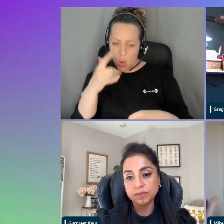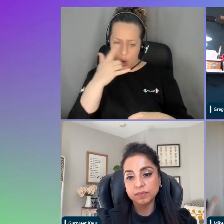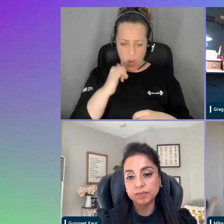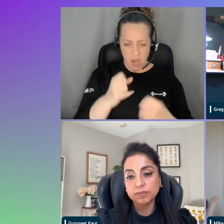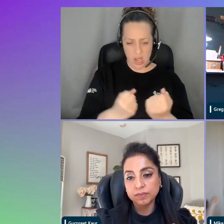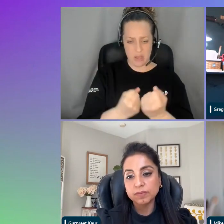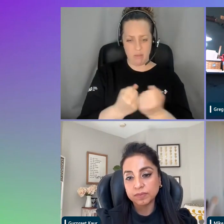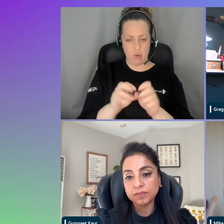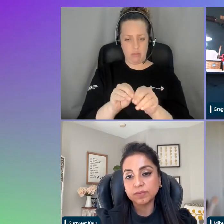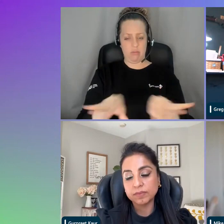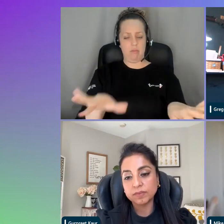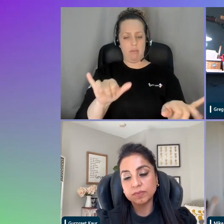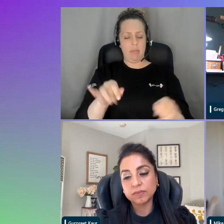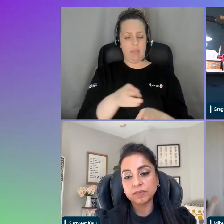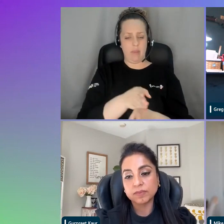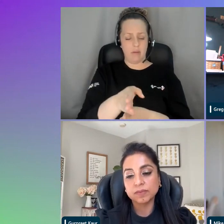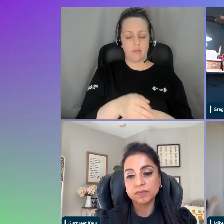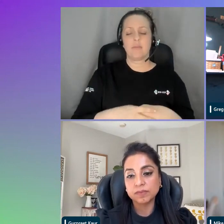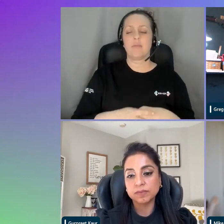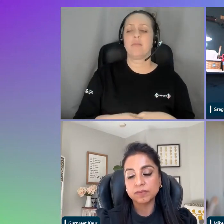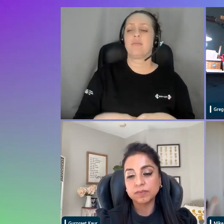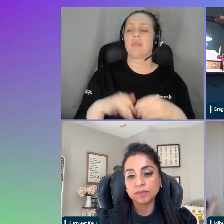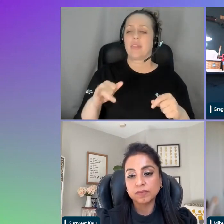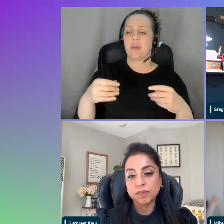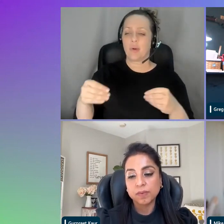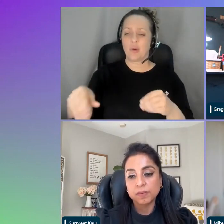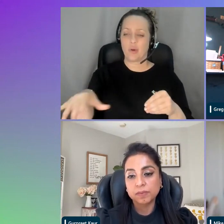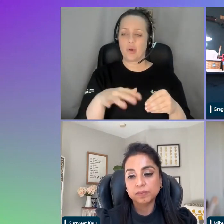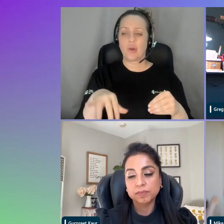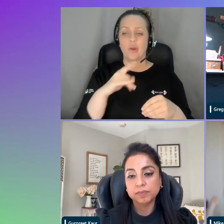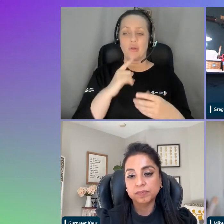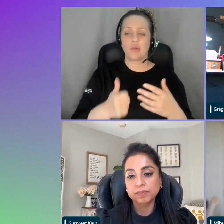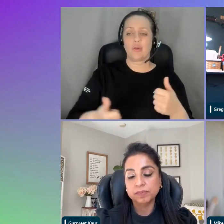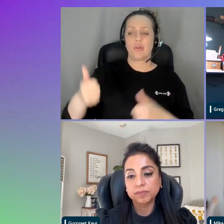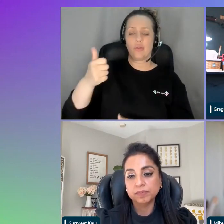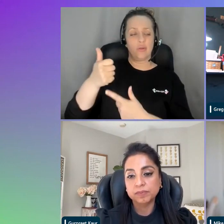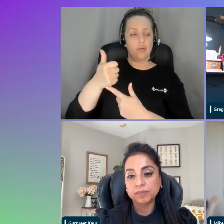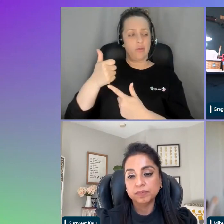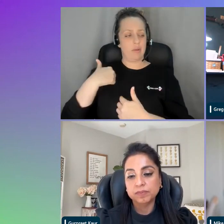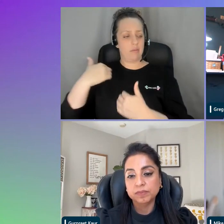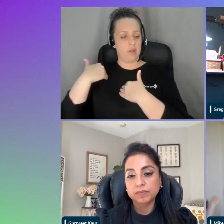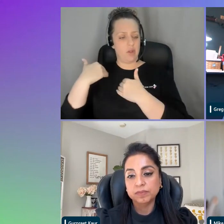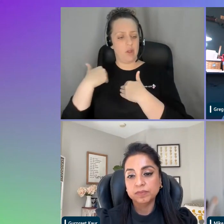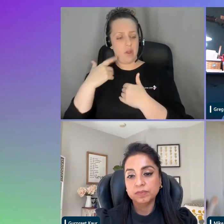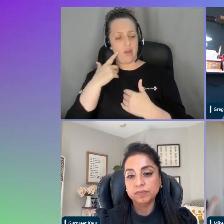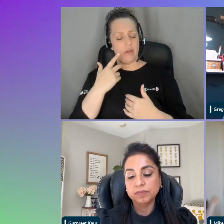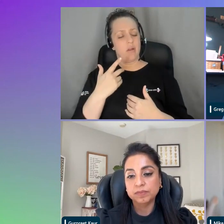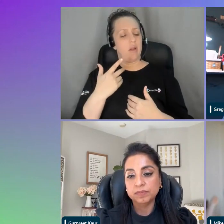How do we explain it and market it? Uh, and support that in the marketplace? So um, my role now is as head of accessibility, uh,